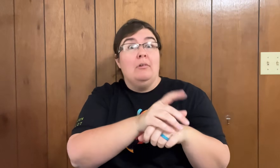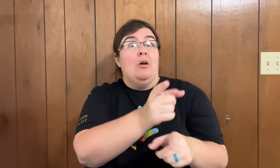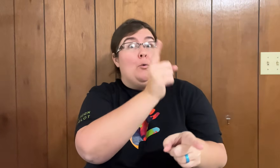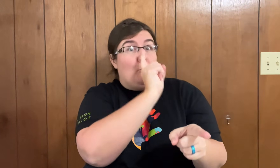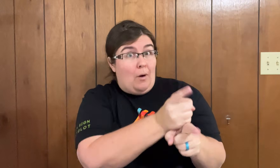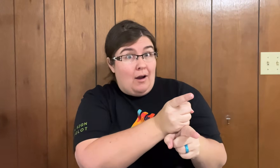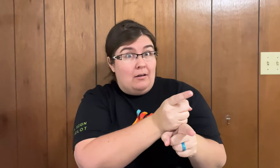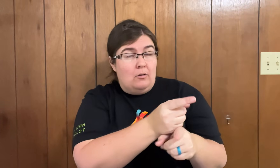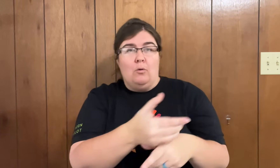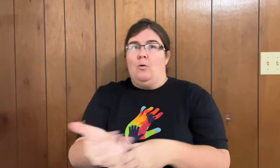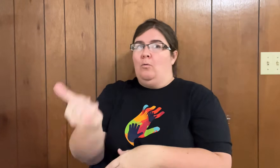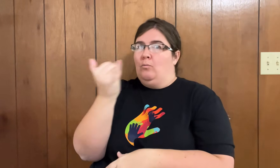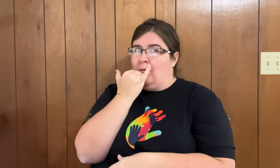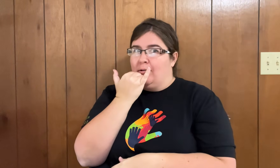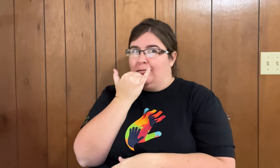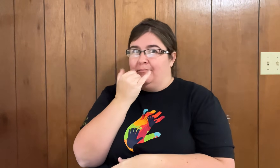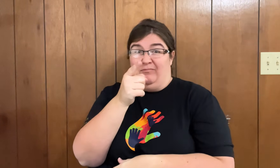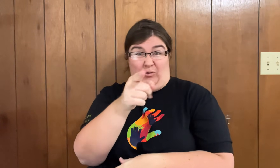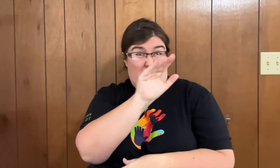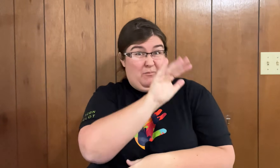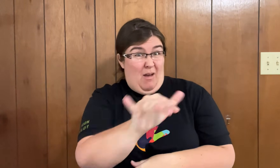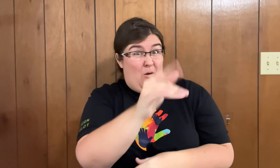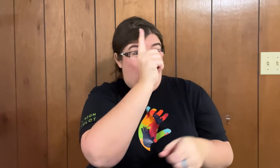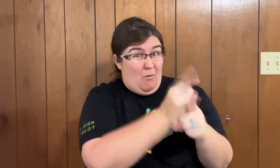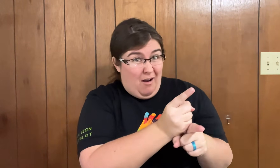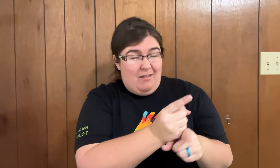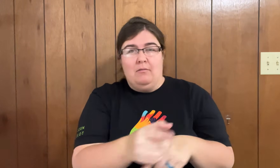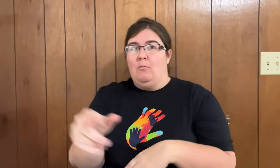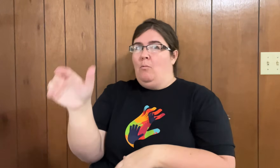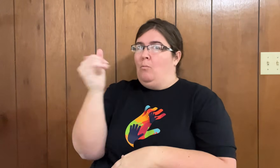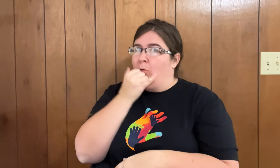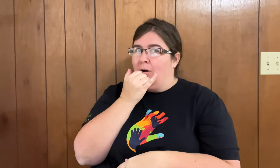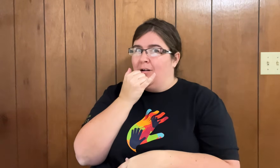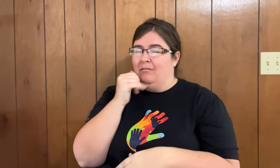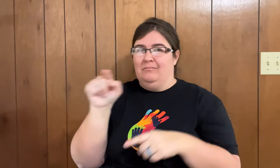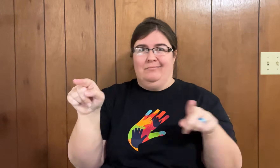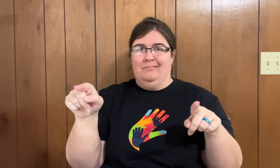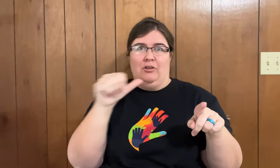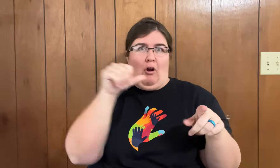there is a right way and a wrong way. There's a correct way to spell a word and a wrong way